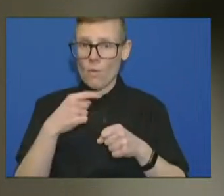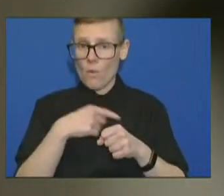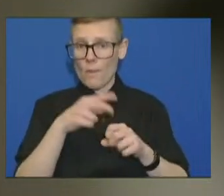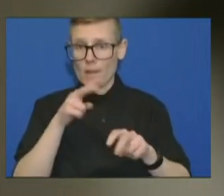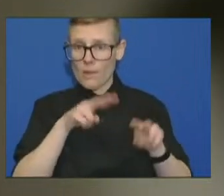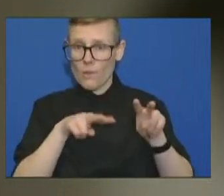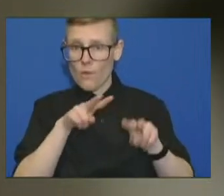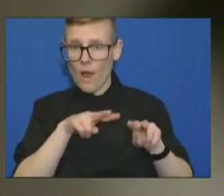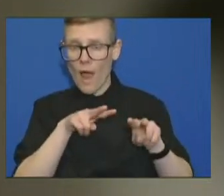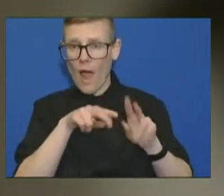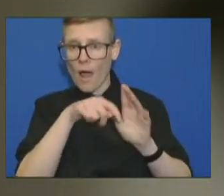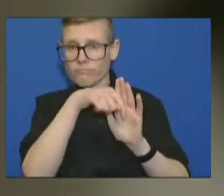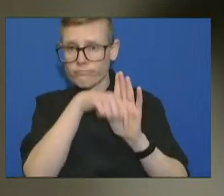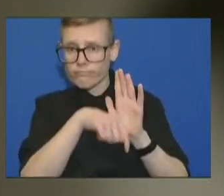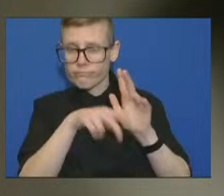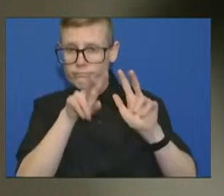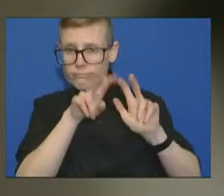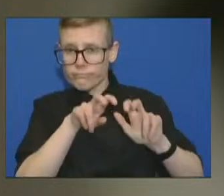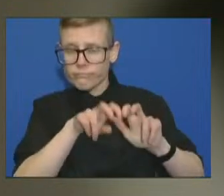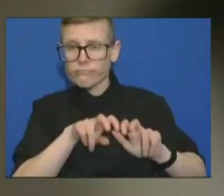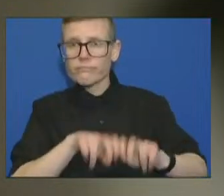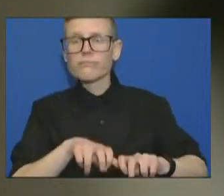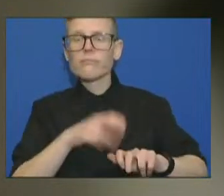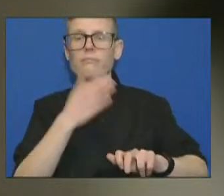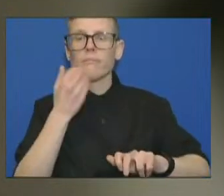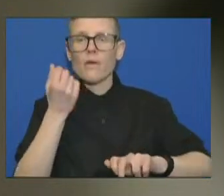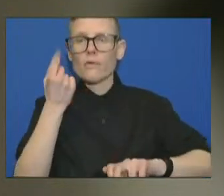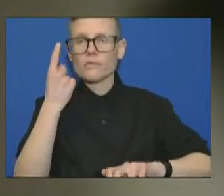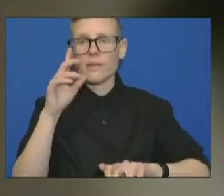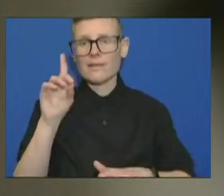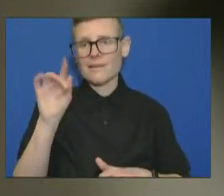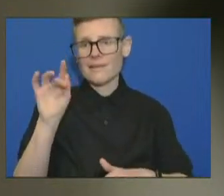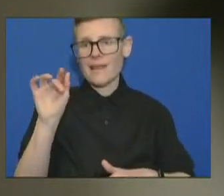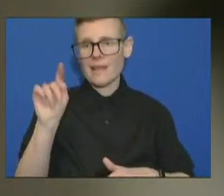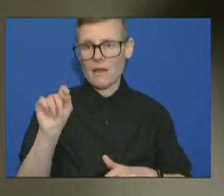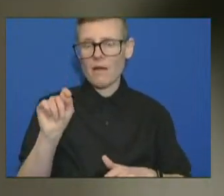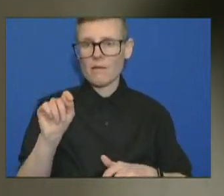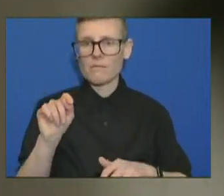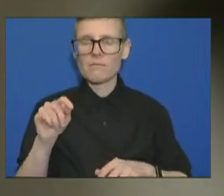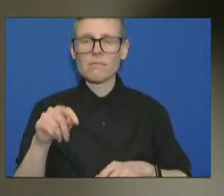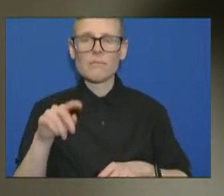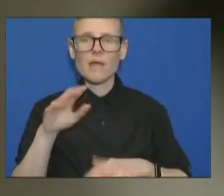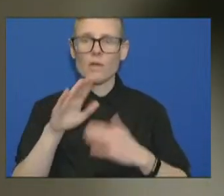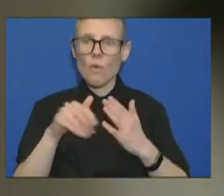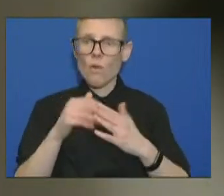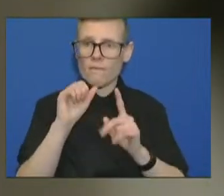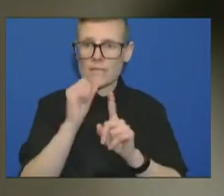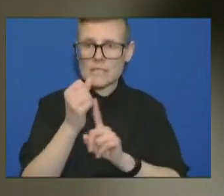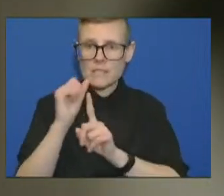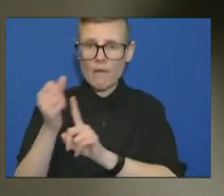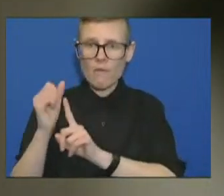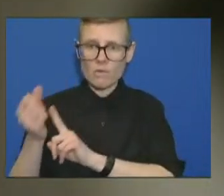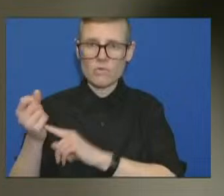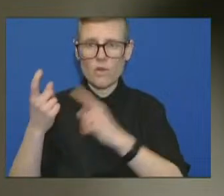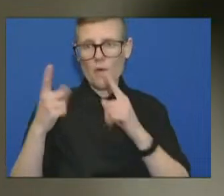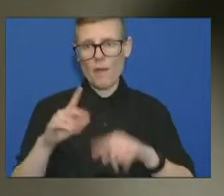talented students. This can be an area to look at, and so that